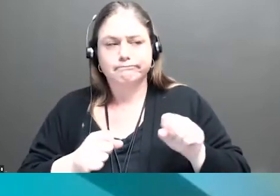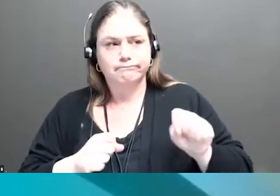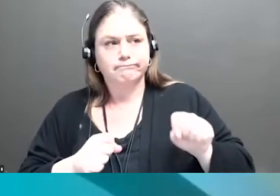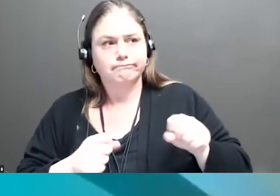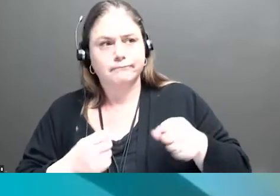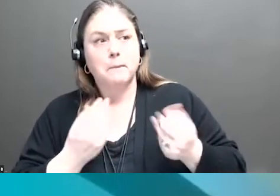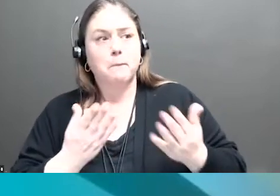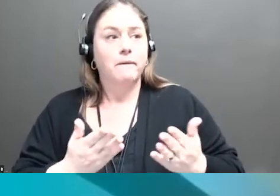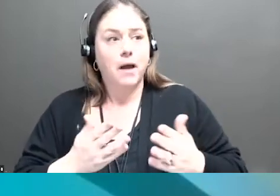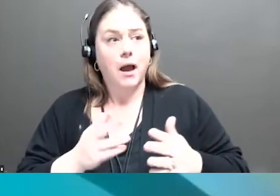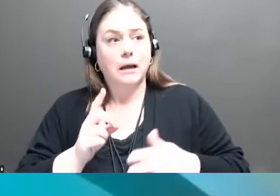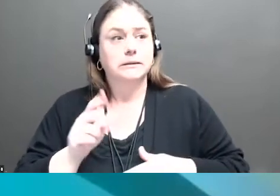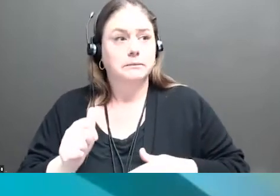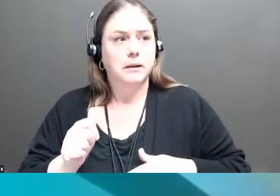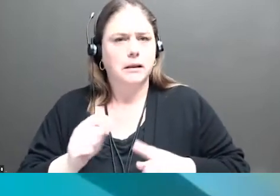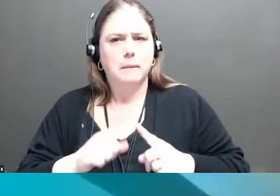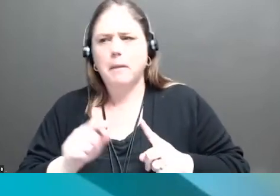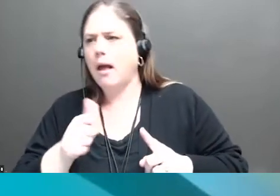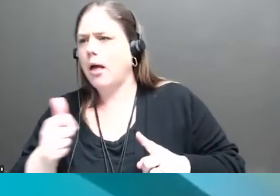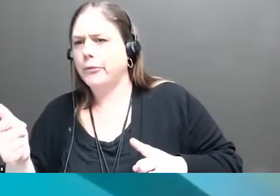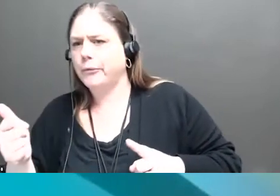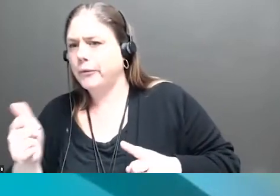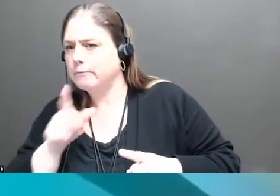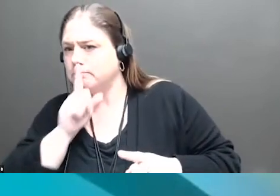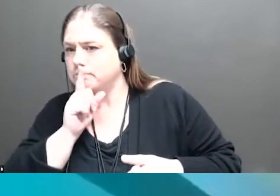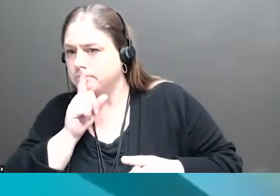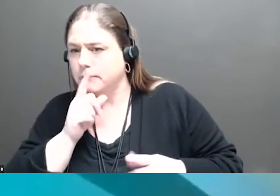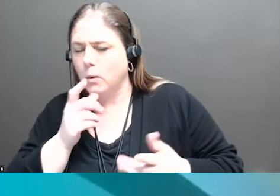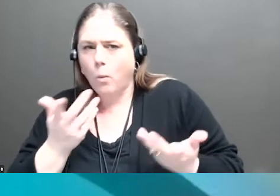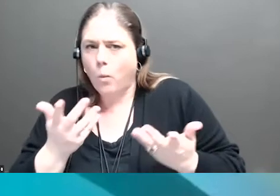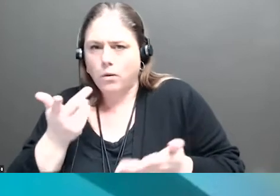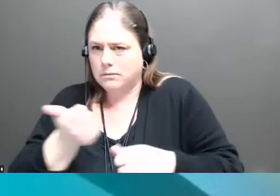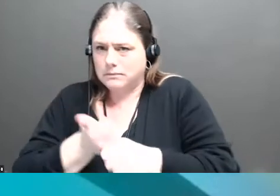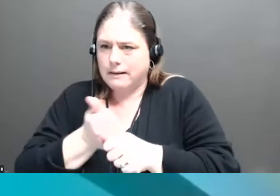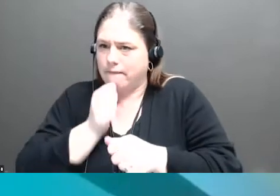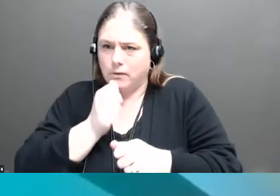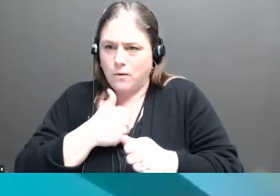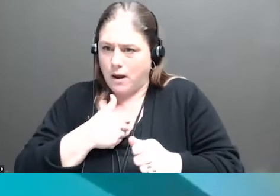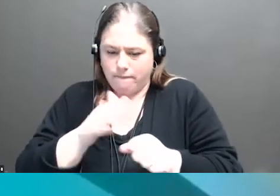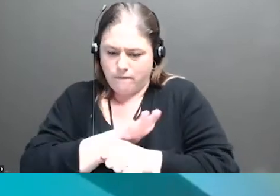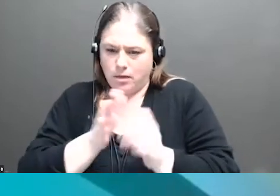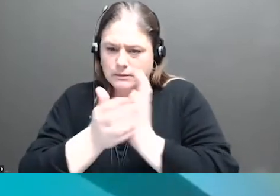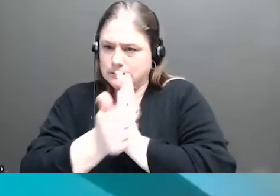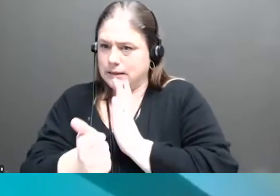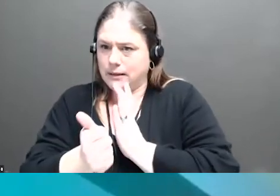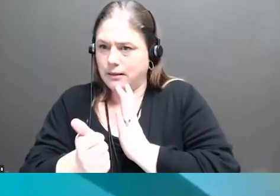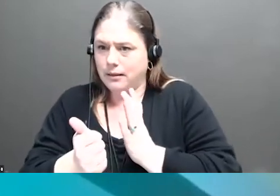disability but not necessarily have the skill sets to serve groups from another disability.